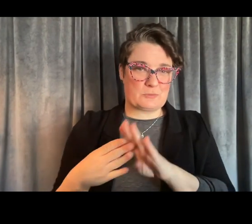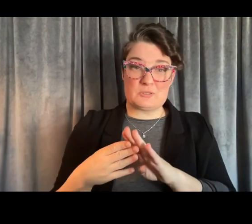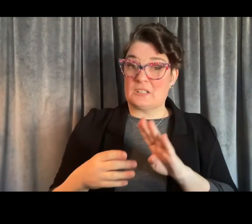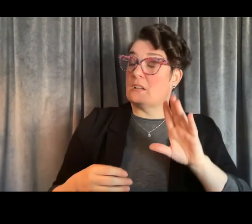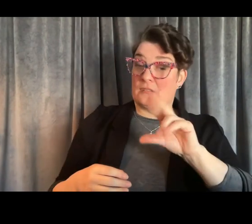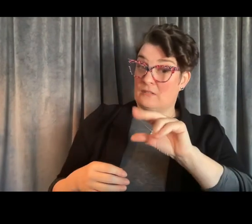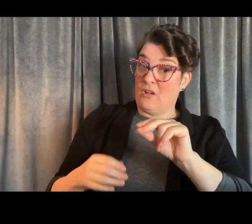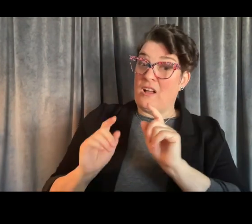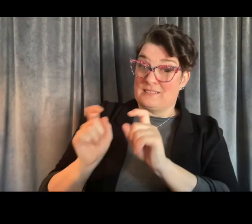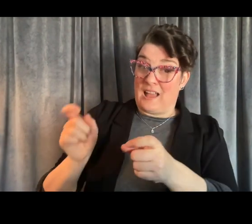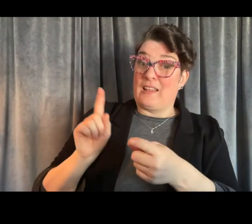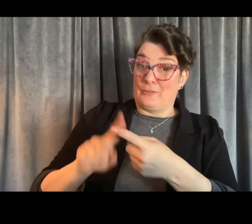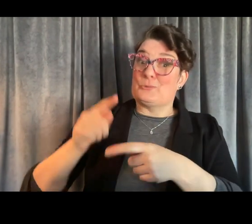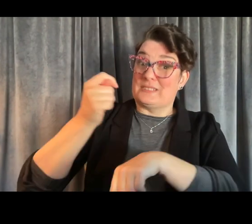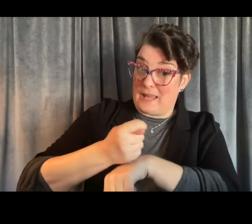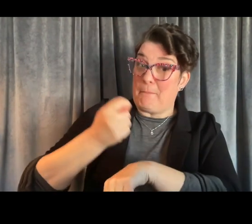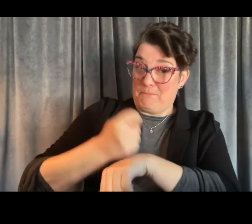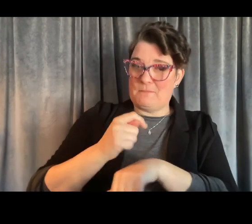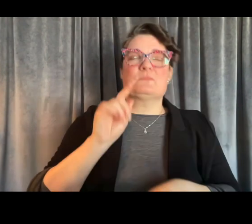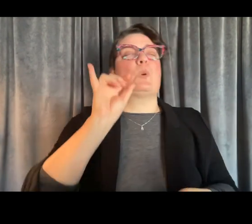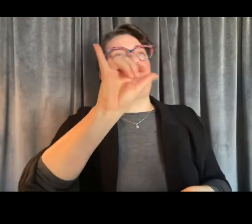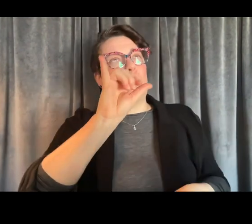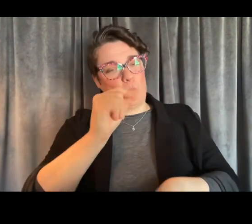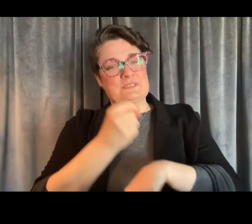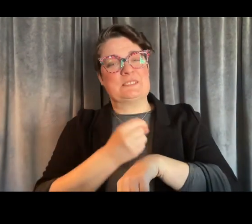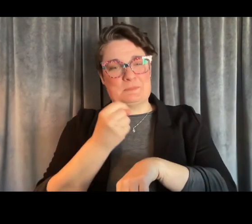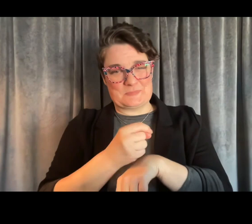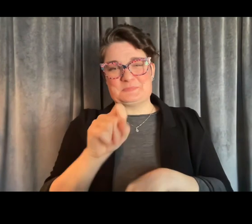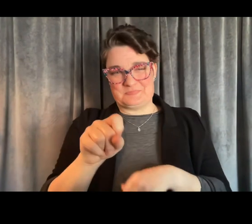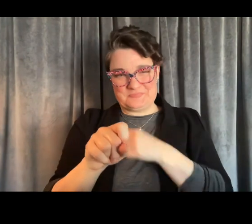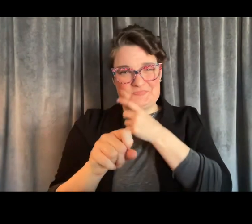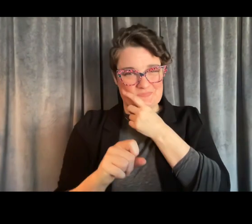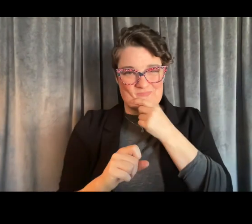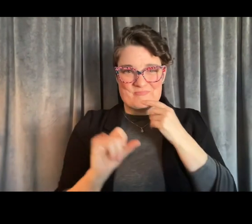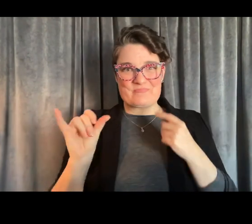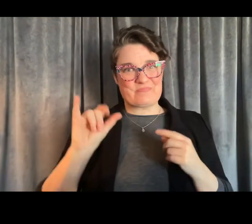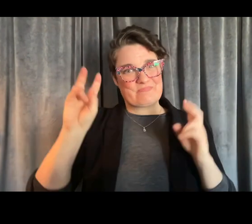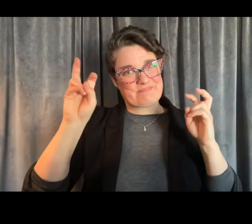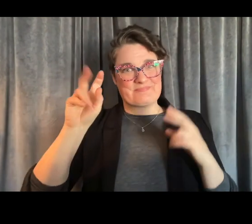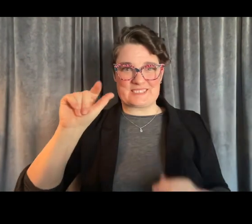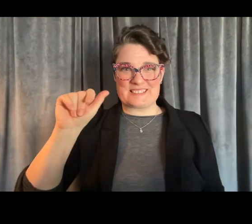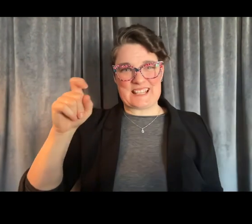Rebekah: or to the temple I think. Nomy: Oh, to the temple. Yeah, so it's like kind of like tax day or something.